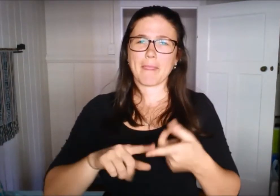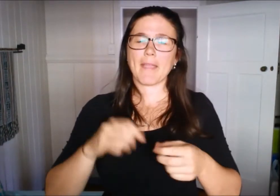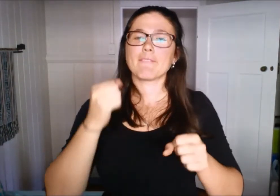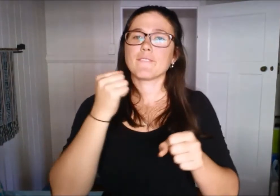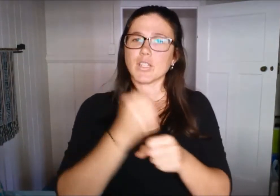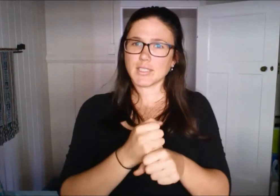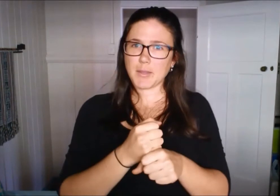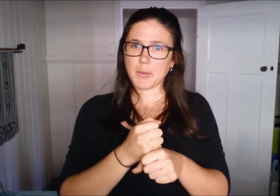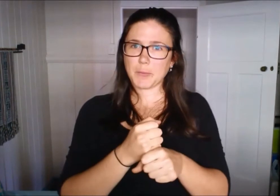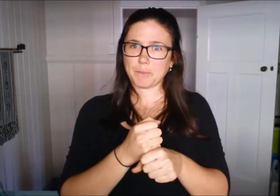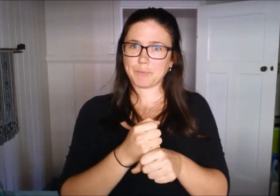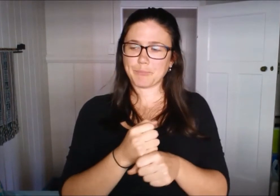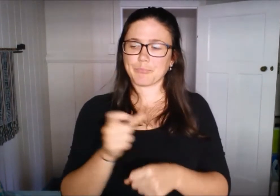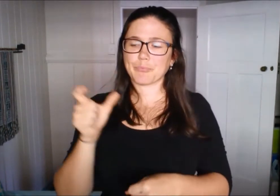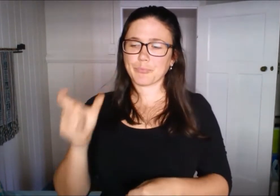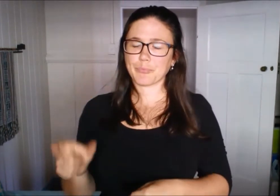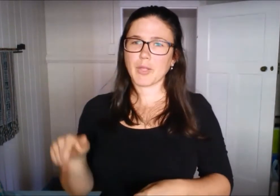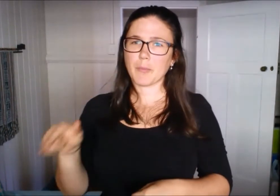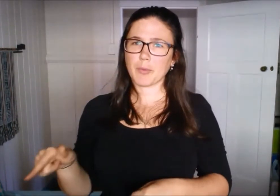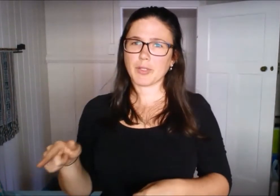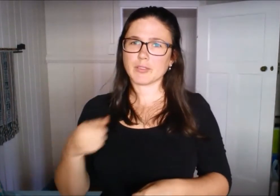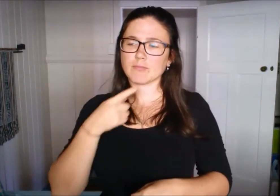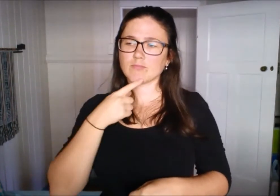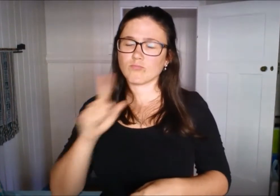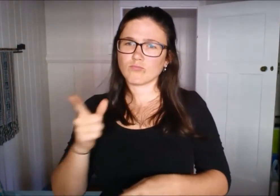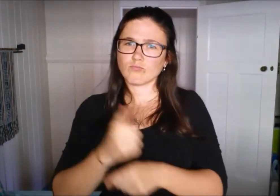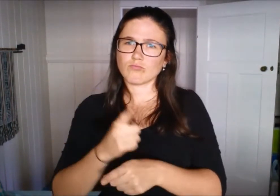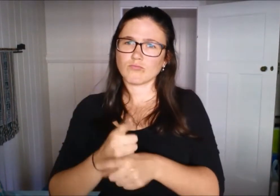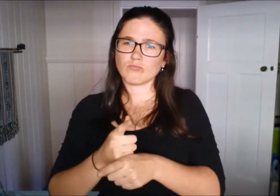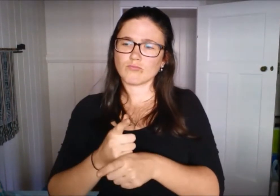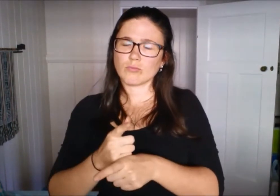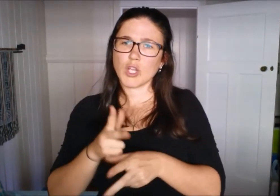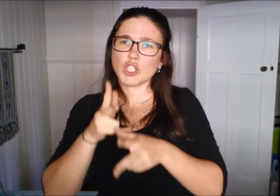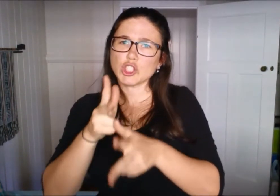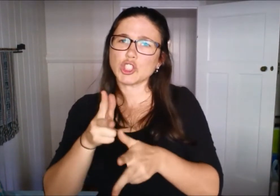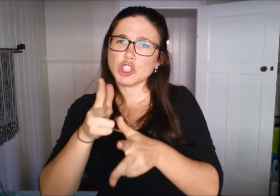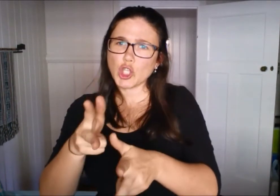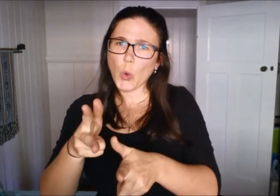For example, when someone tells a racist joke.